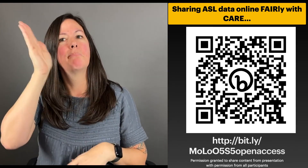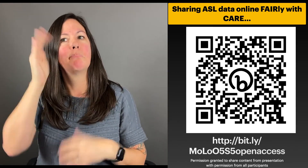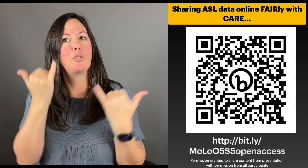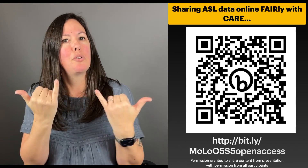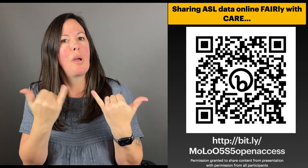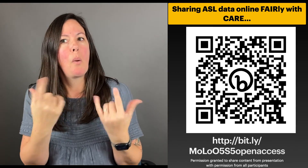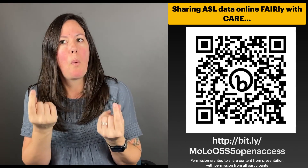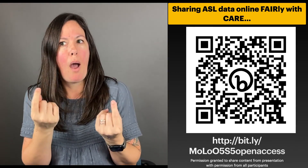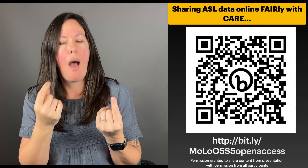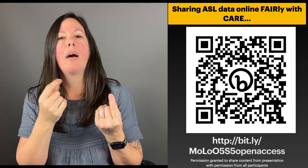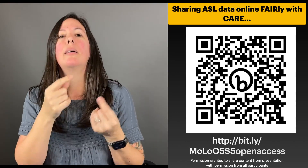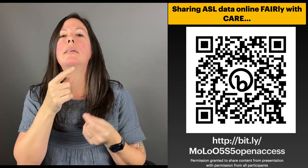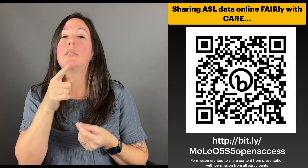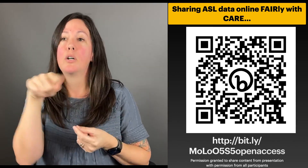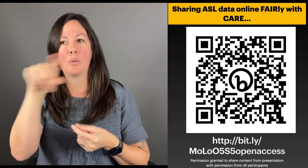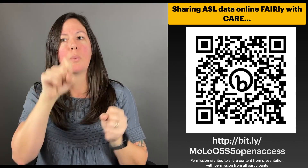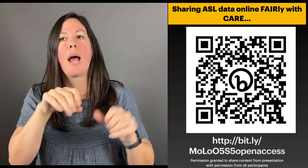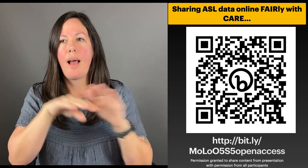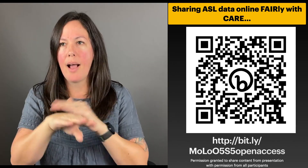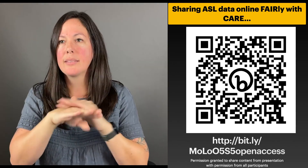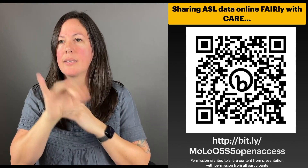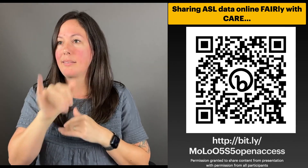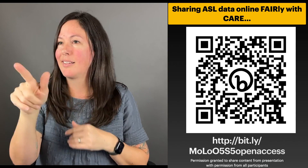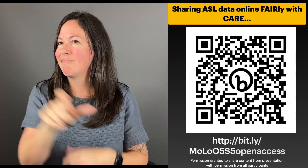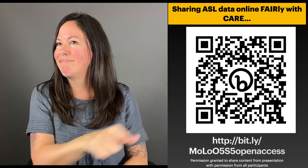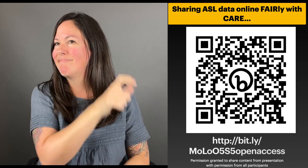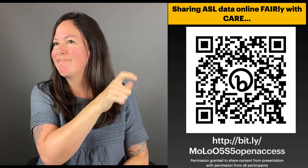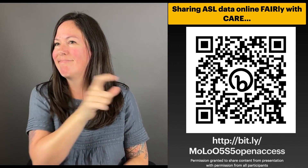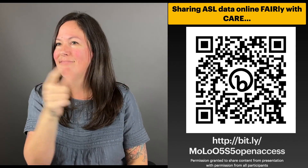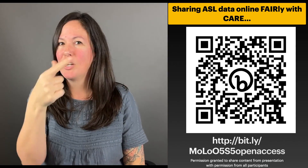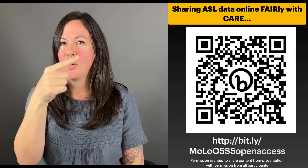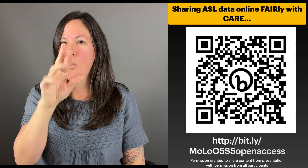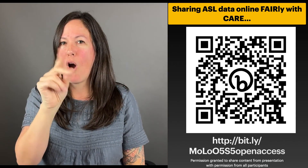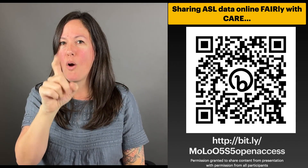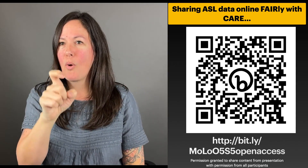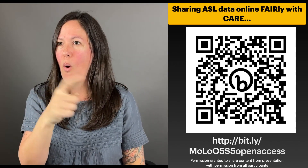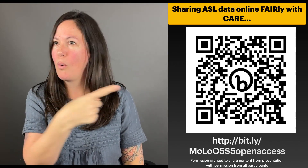So what I did instead was I typed all of my notes on a page that's on my personal website.